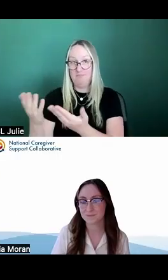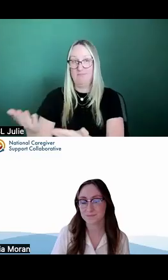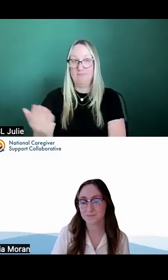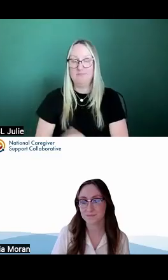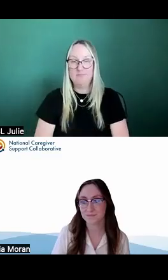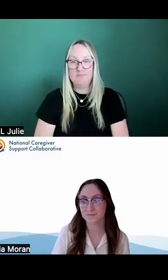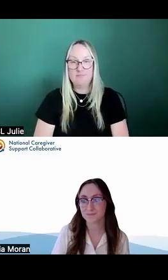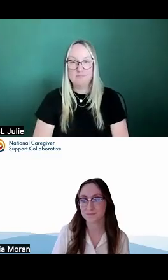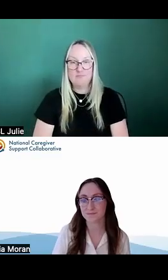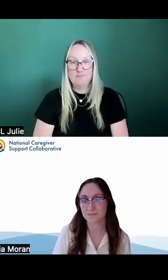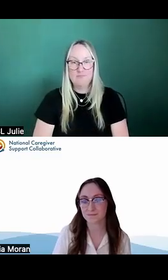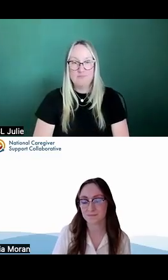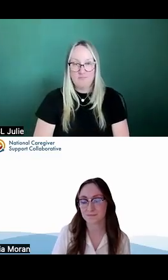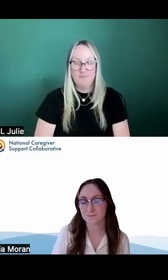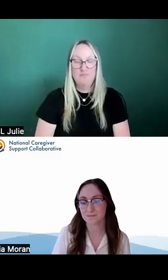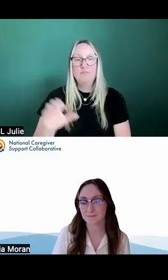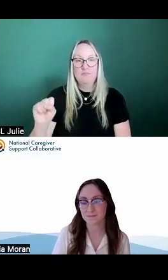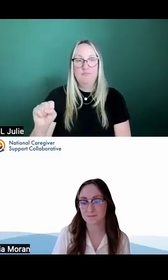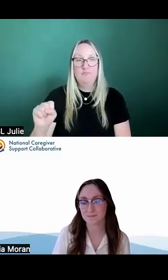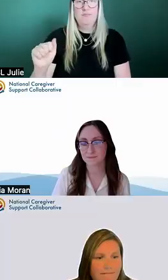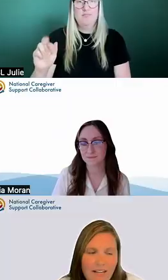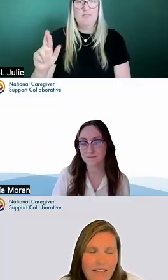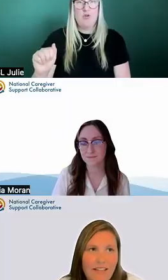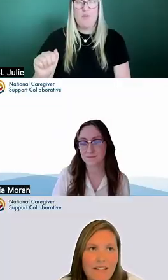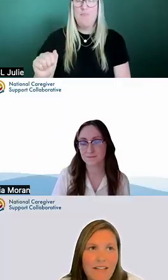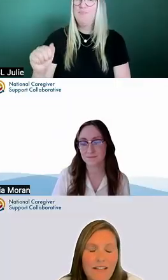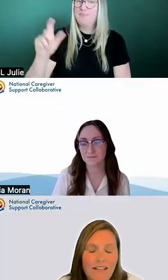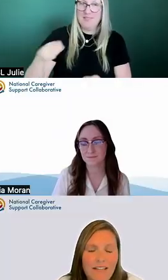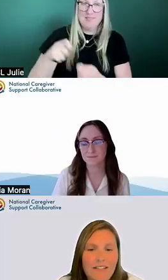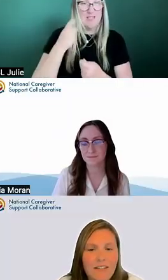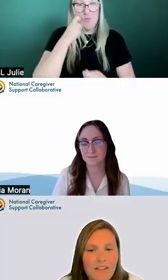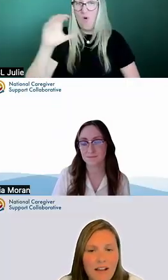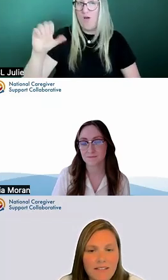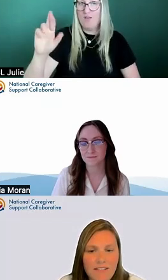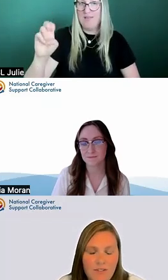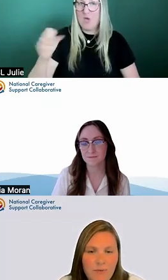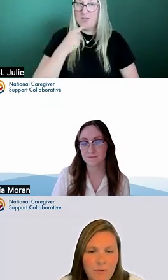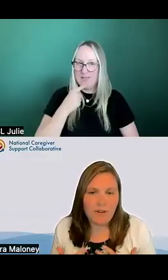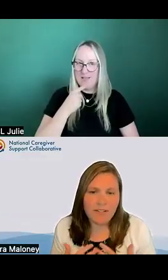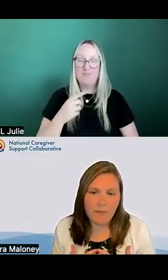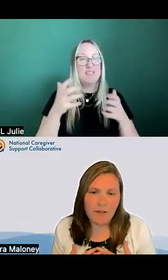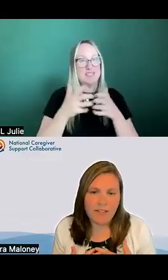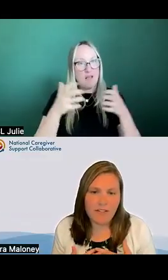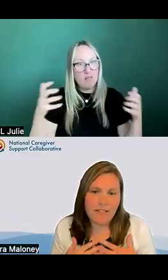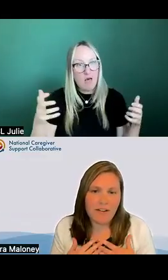I'm happy to jump in, I think I would echo what Cara said, I think it's a lot to put on someone to